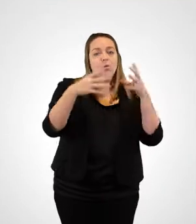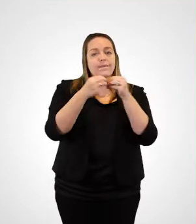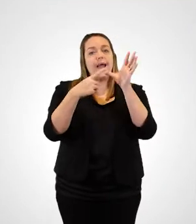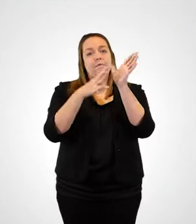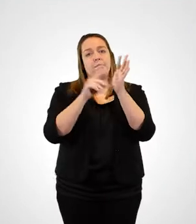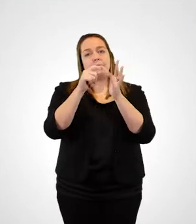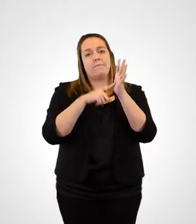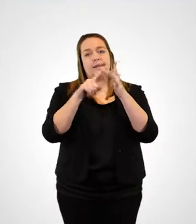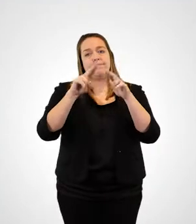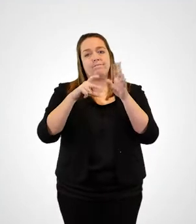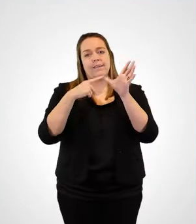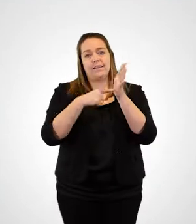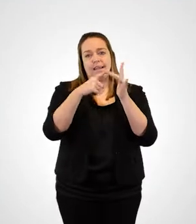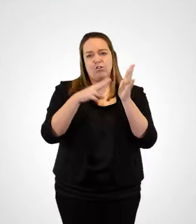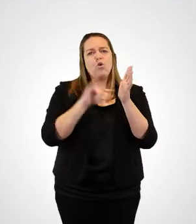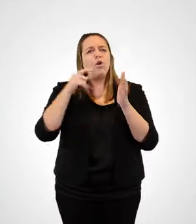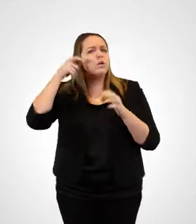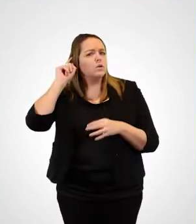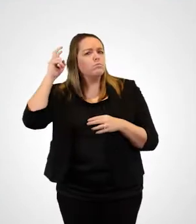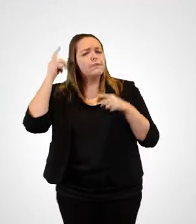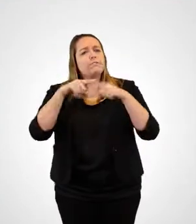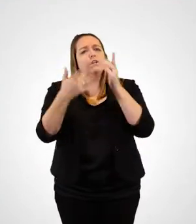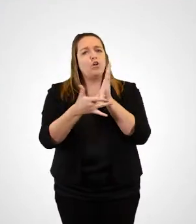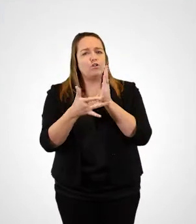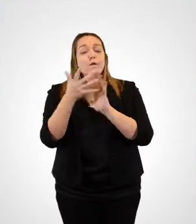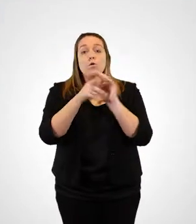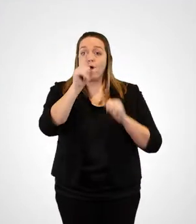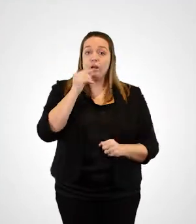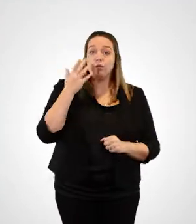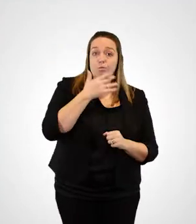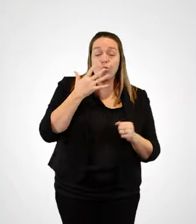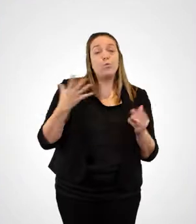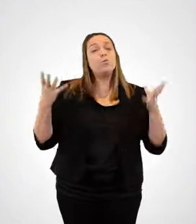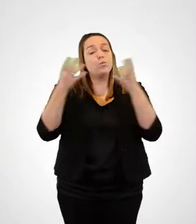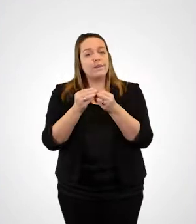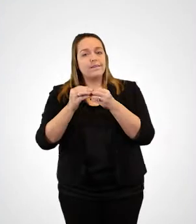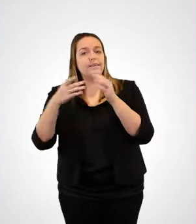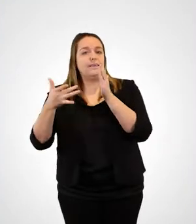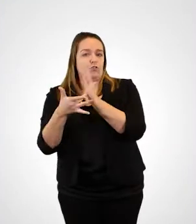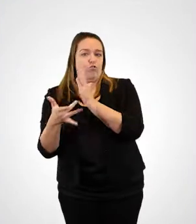or hearing technologies, so that you can cue and also use the hearing technologies and you're not having to choose one or the other,